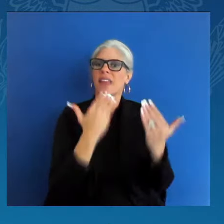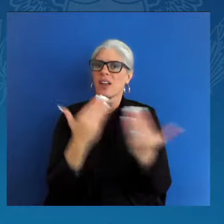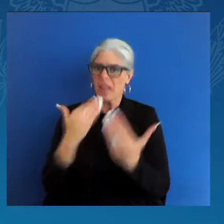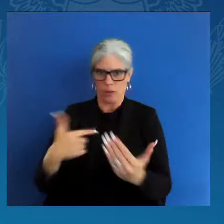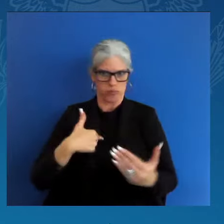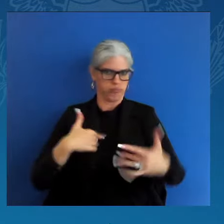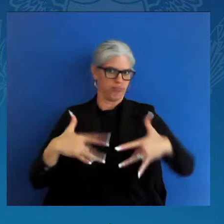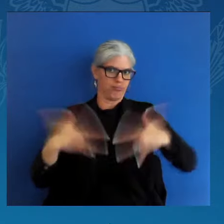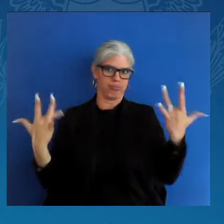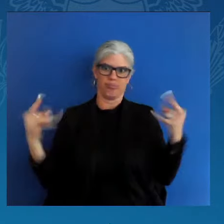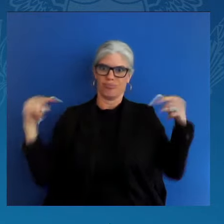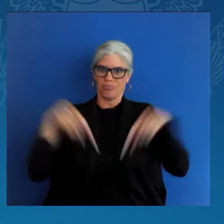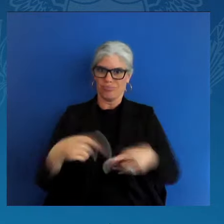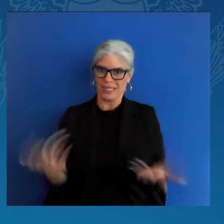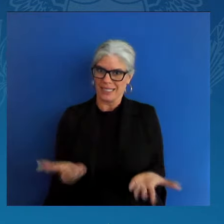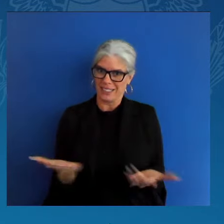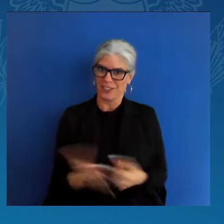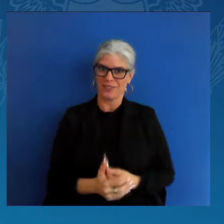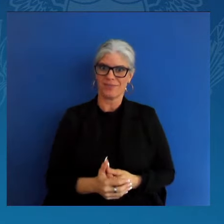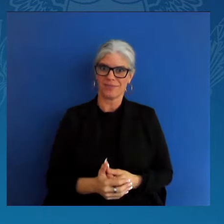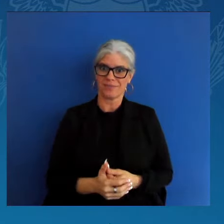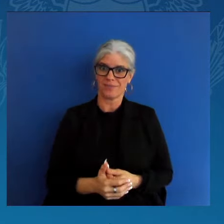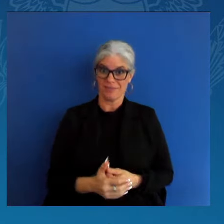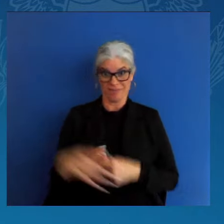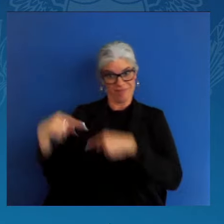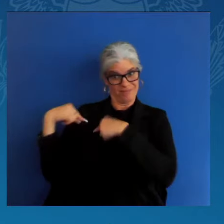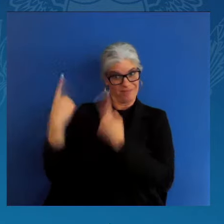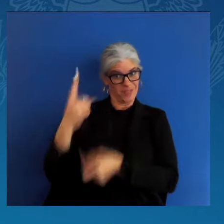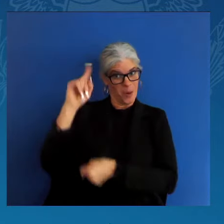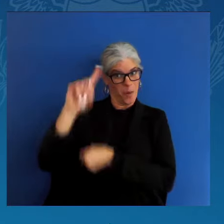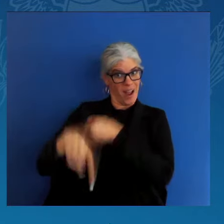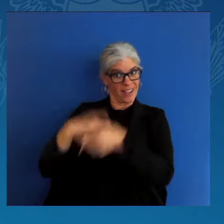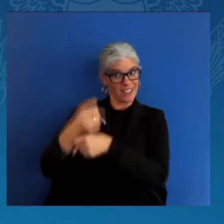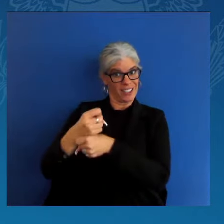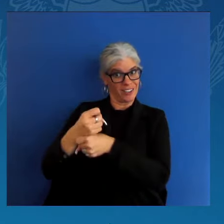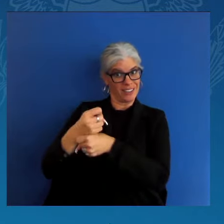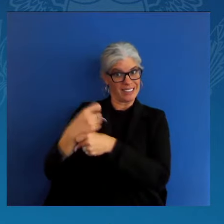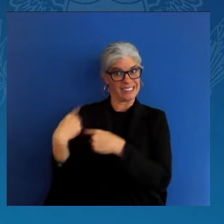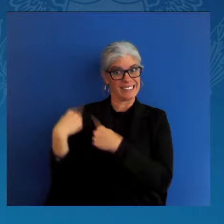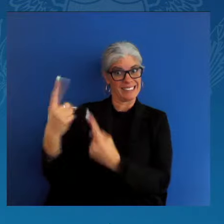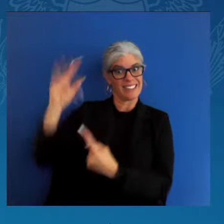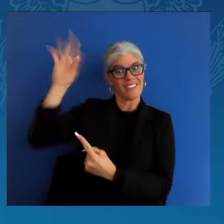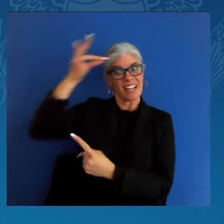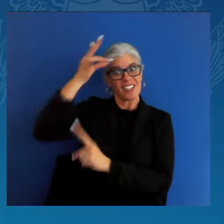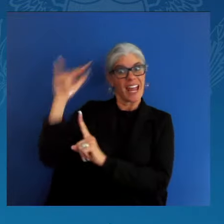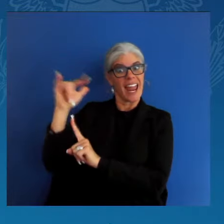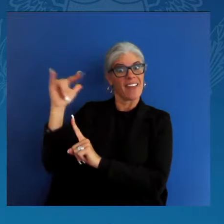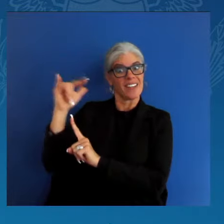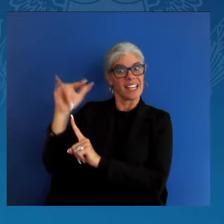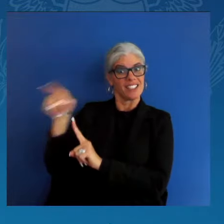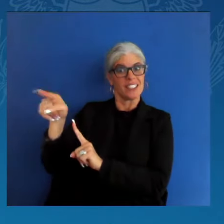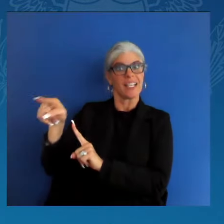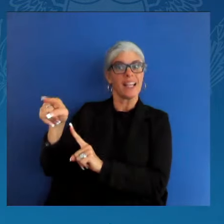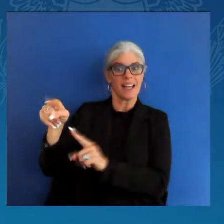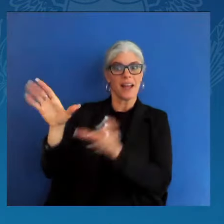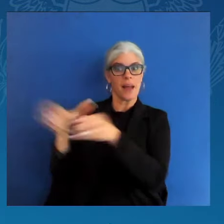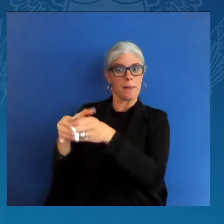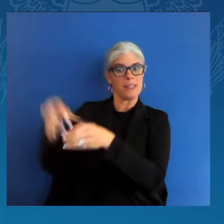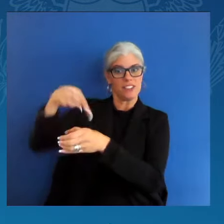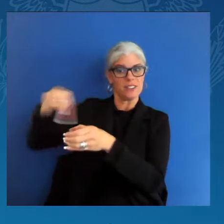of Commercial Space safely conducted a record 117 launch and reentry activities. Twelve of these involved human spaceflight